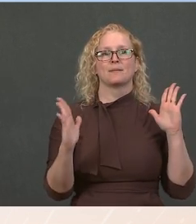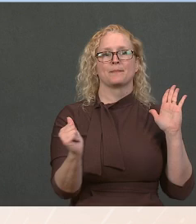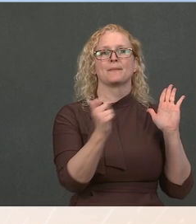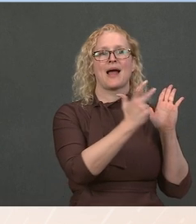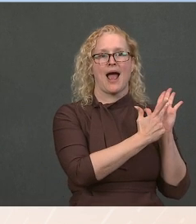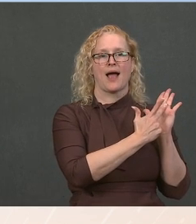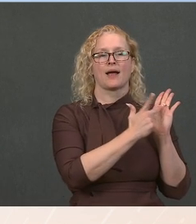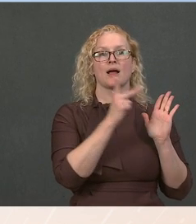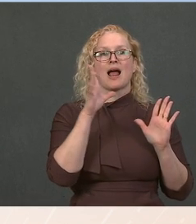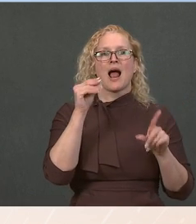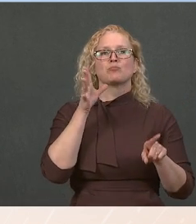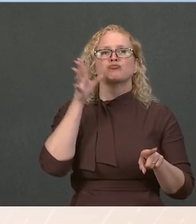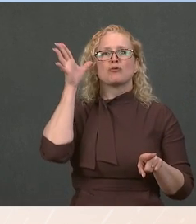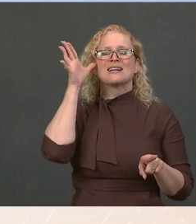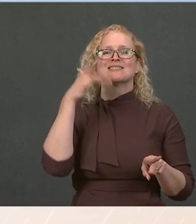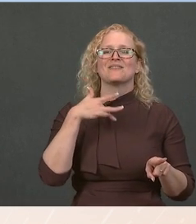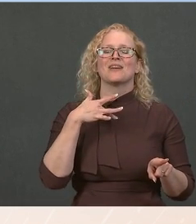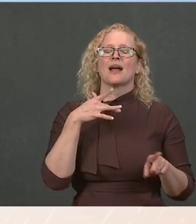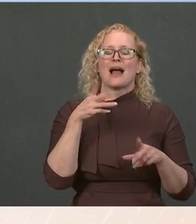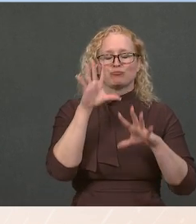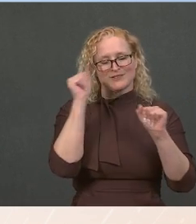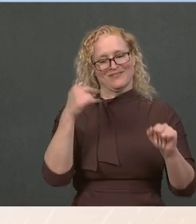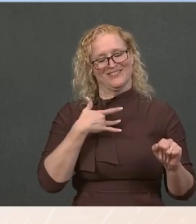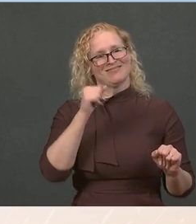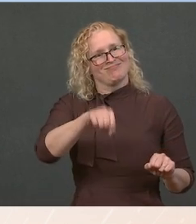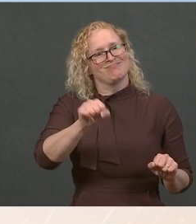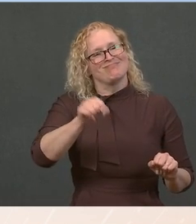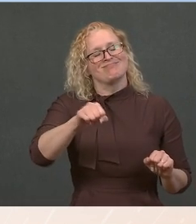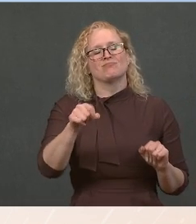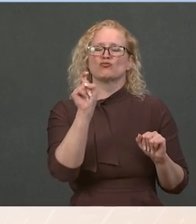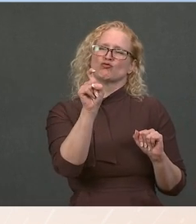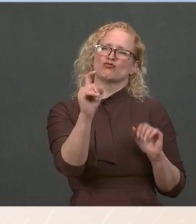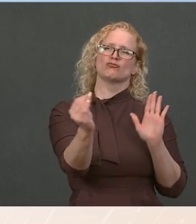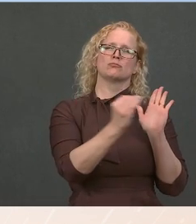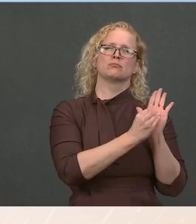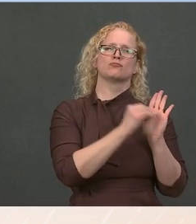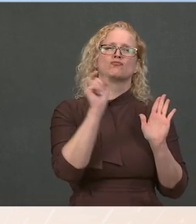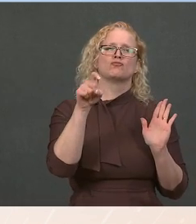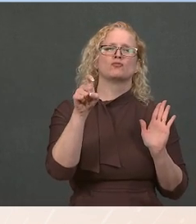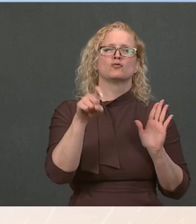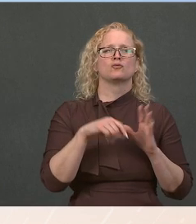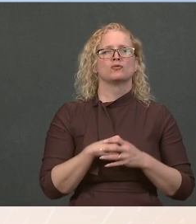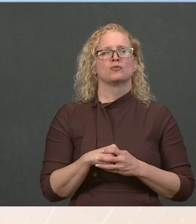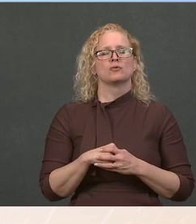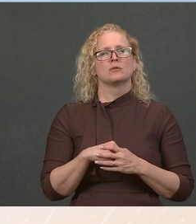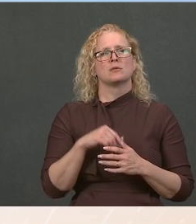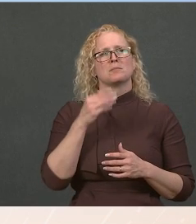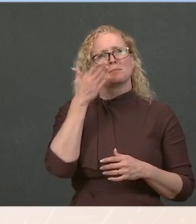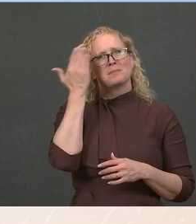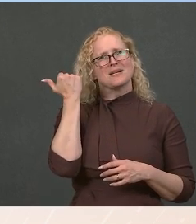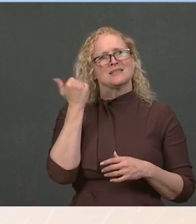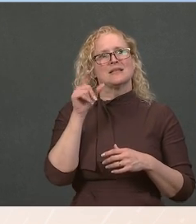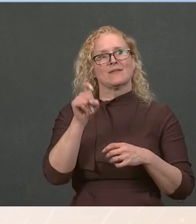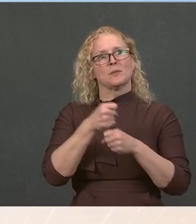can afford pharmaceutical drugs, right? Being able to not have to pay their whole entire paycheck on getting,